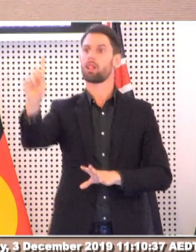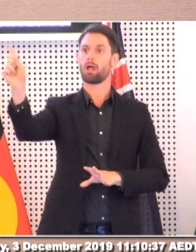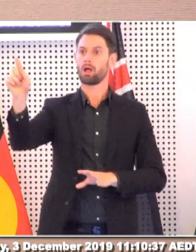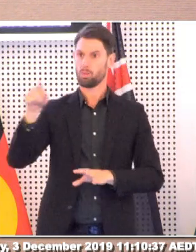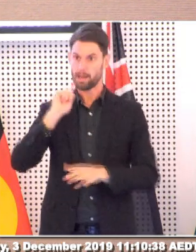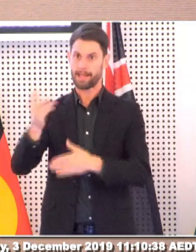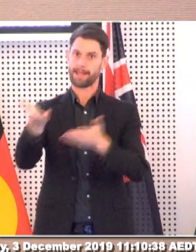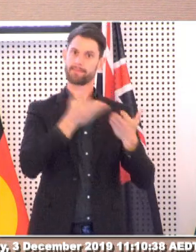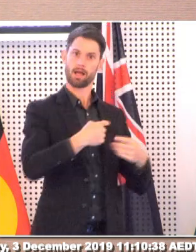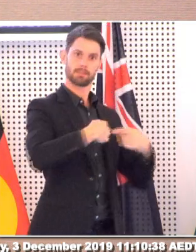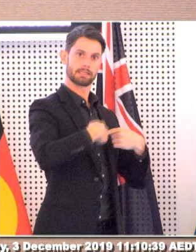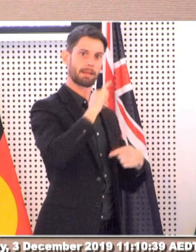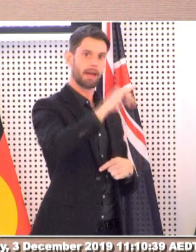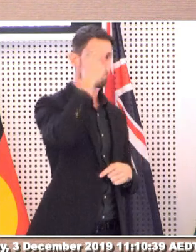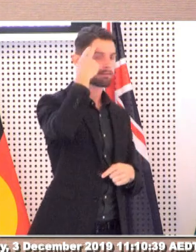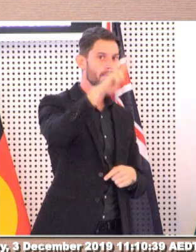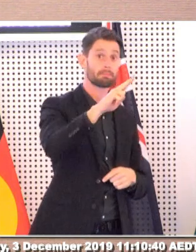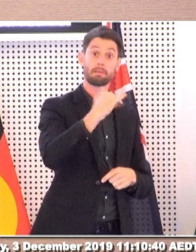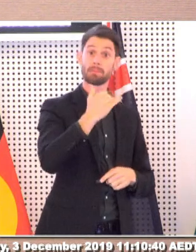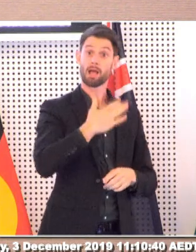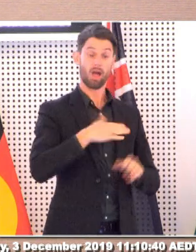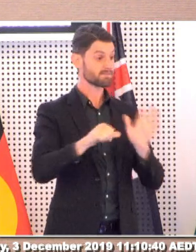What sort of funding will the organisation continue to receive?”